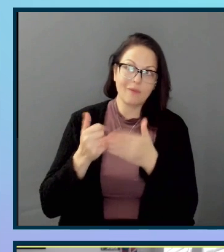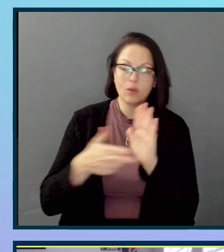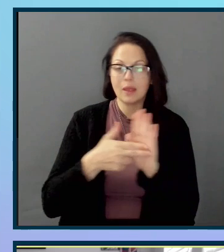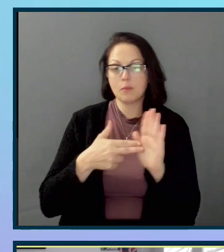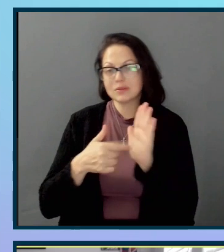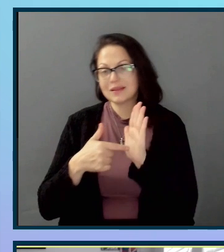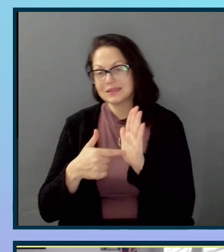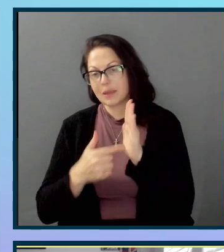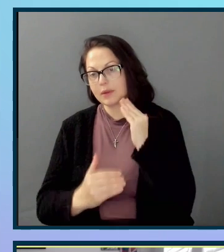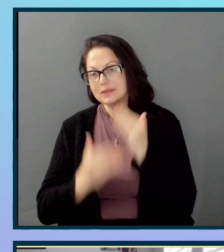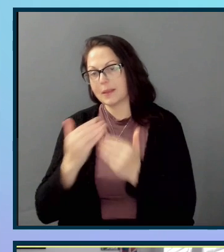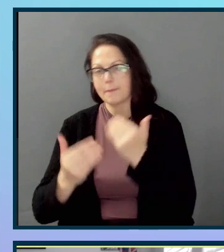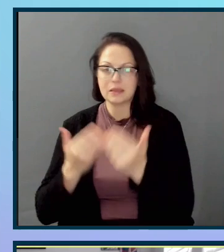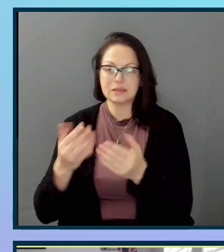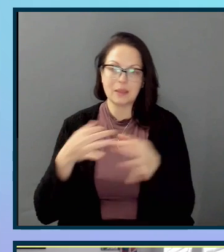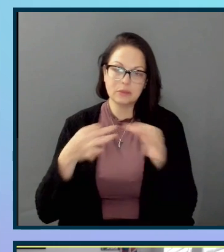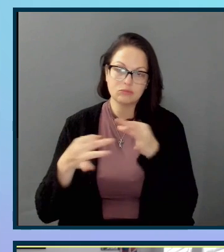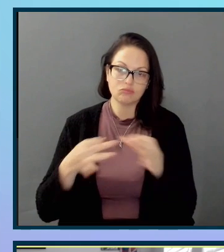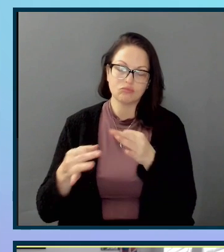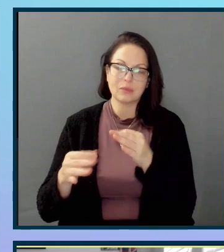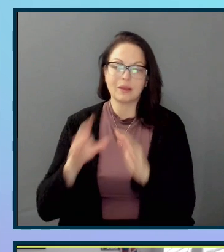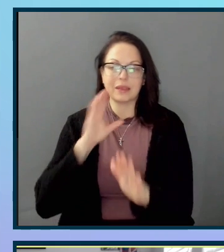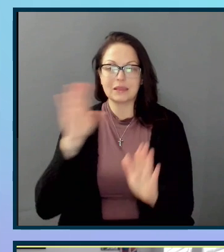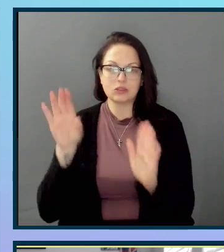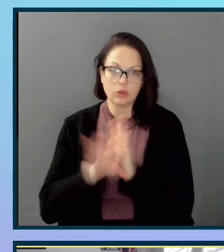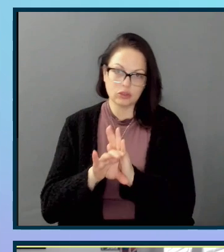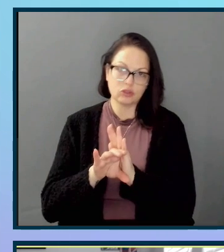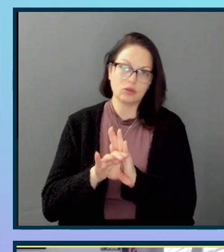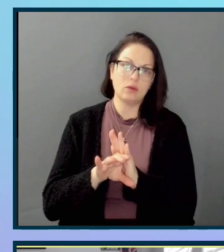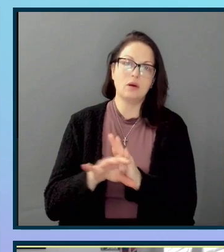step-by-step instructions, illustrations. Putting the error messages